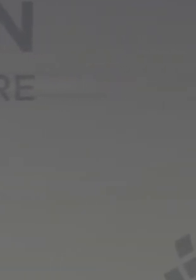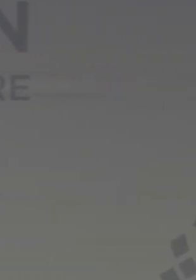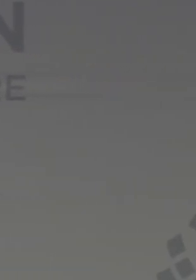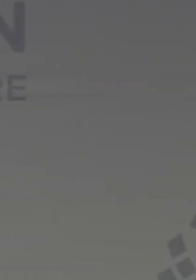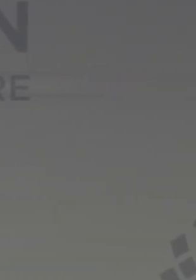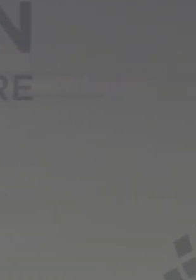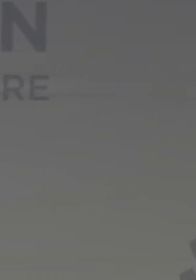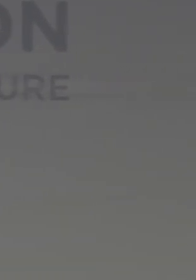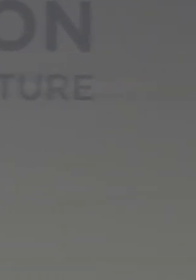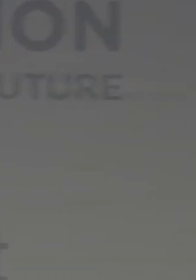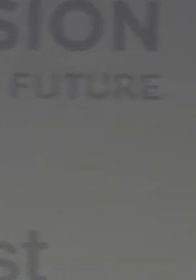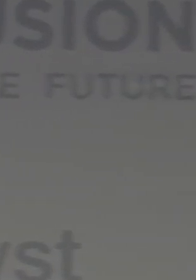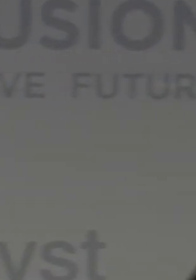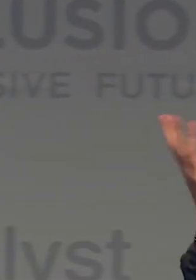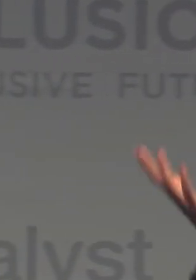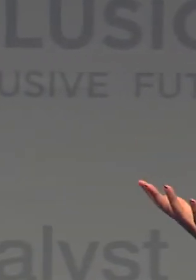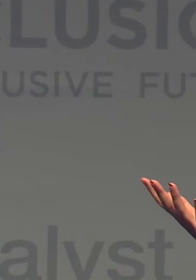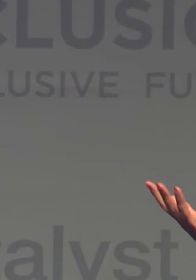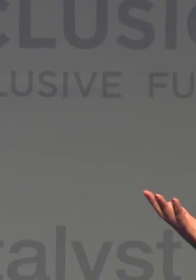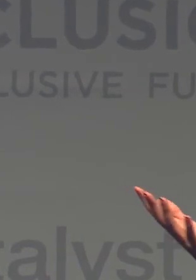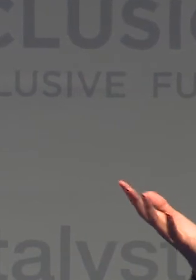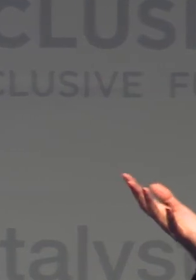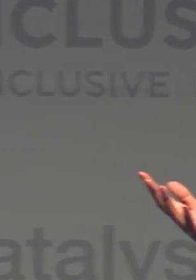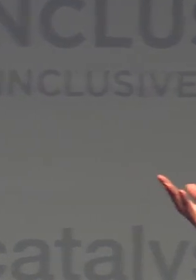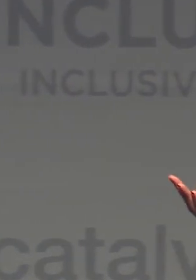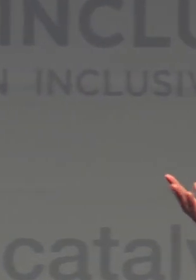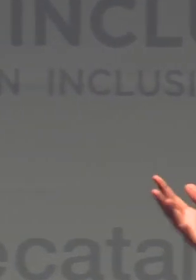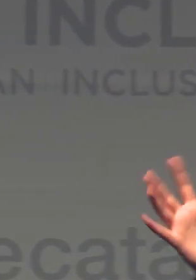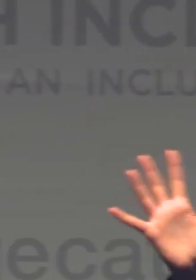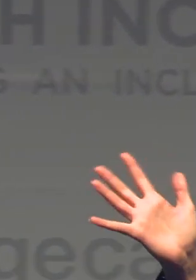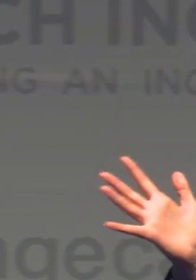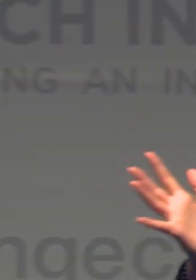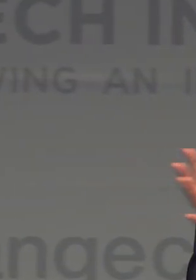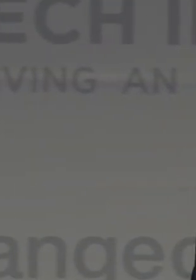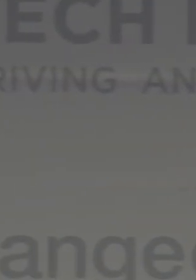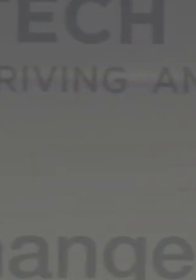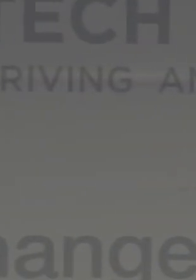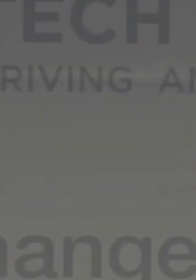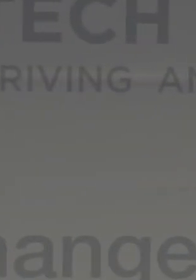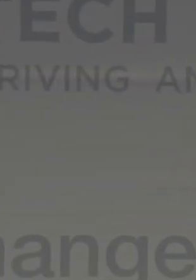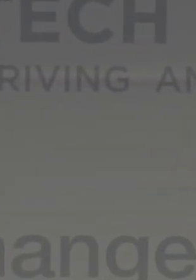that ending up launching is a music company has now completely shifted at a